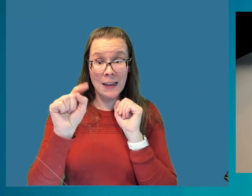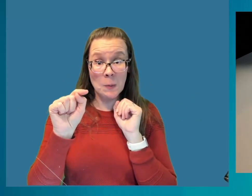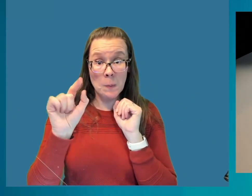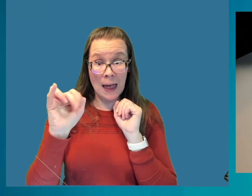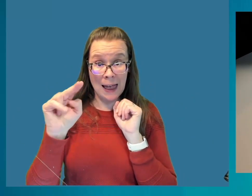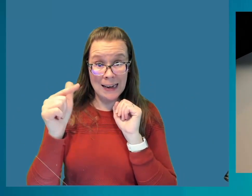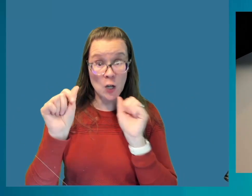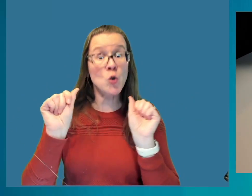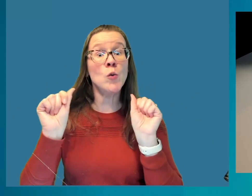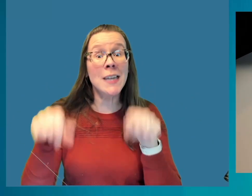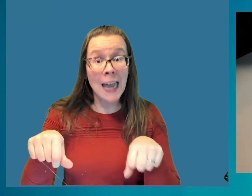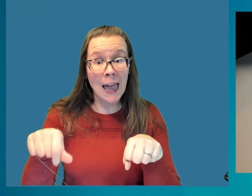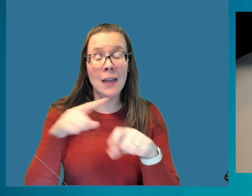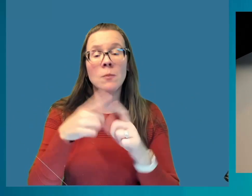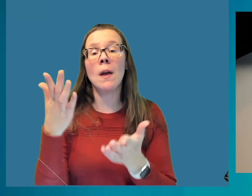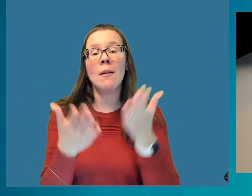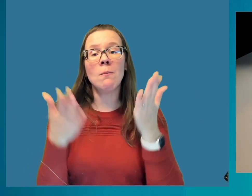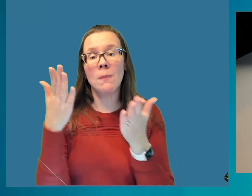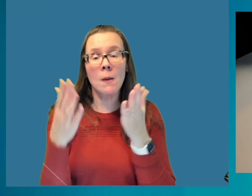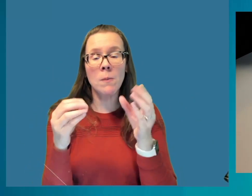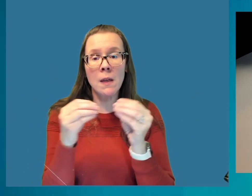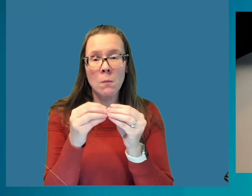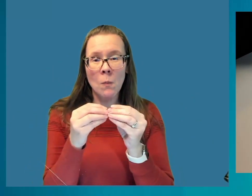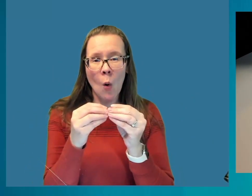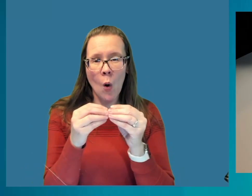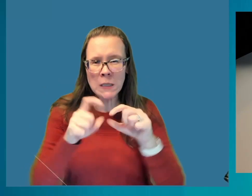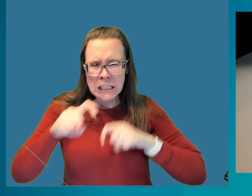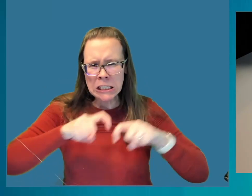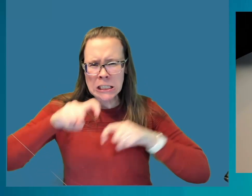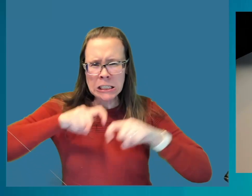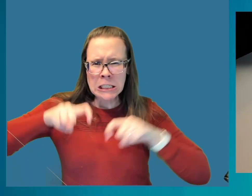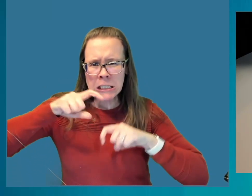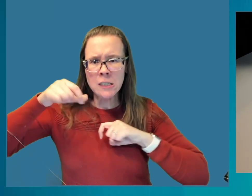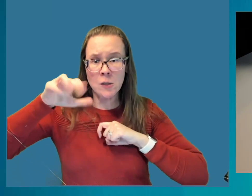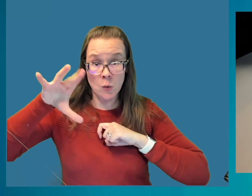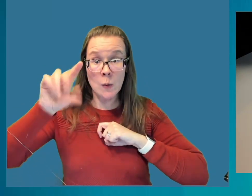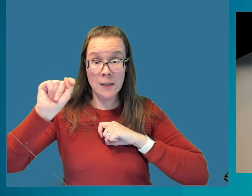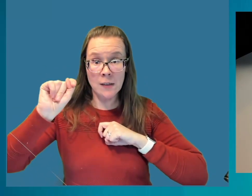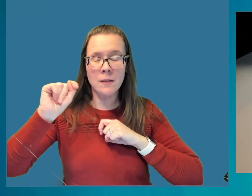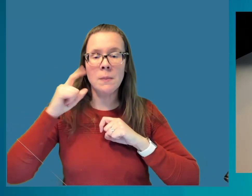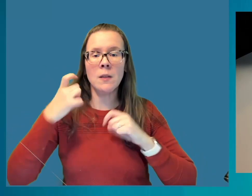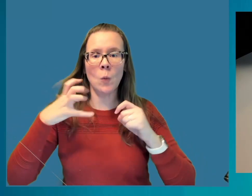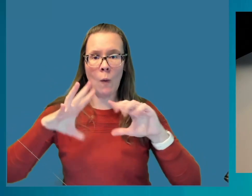once you're completely done, it needs to be a/4 inch or less or it will not be able to